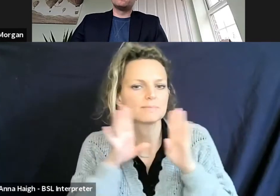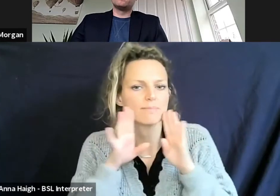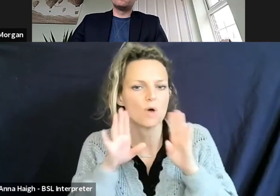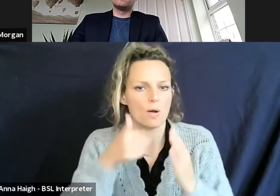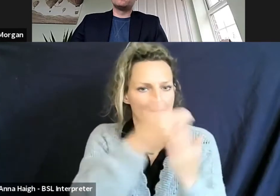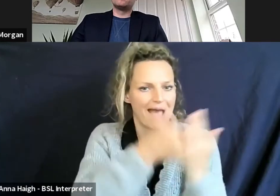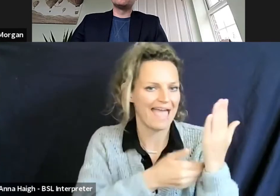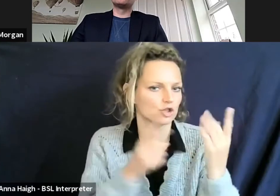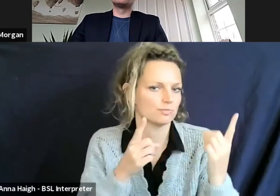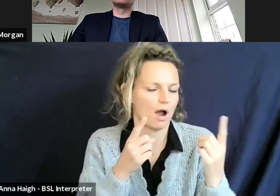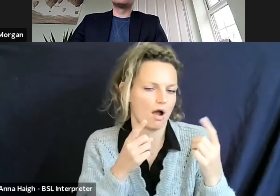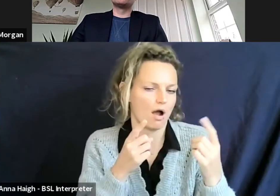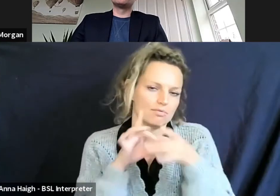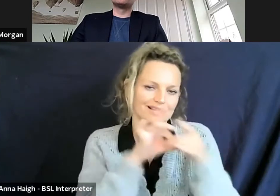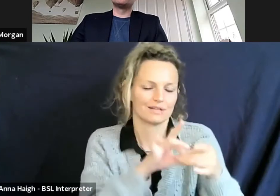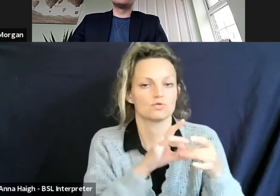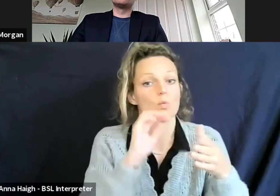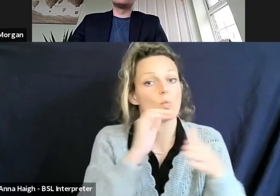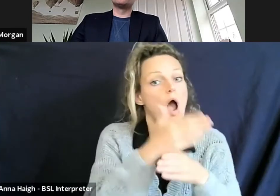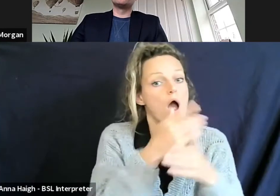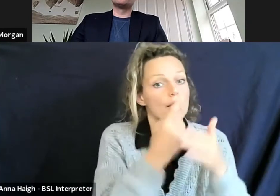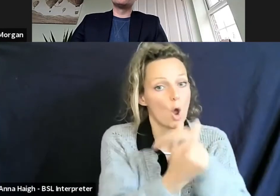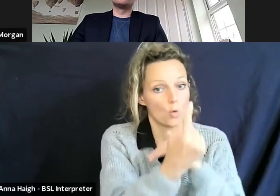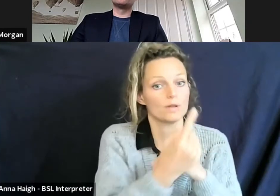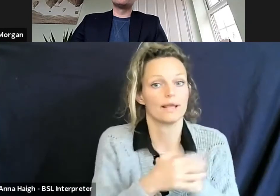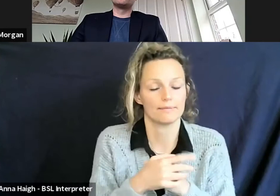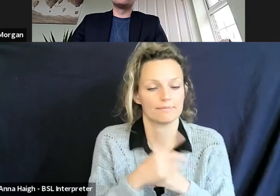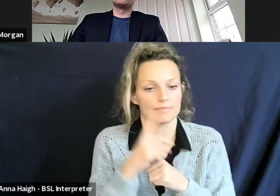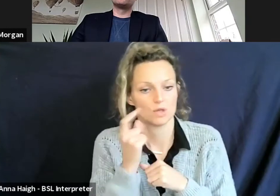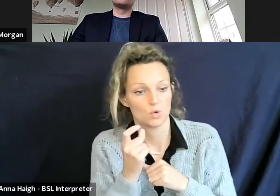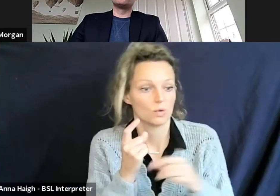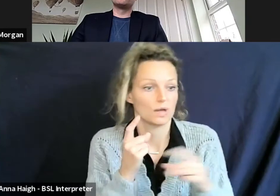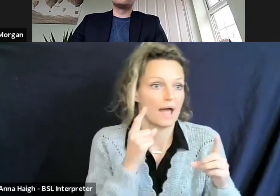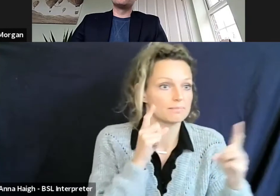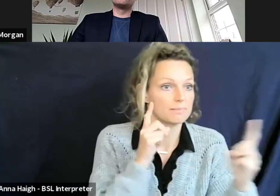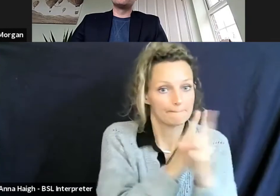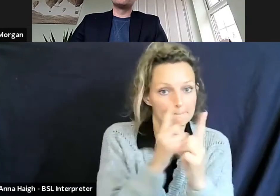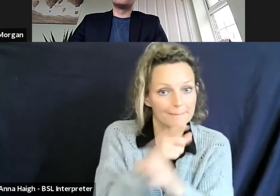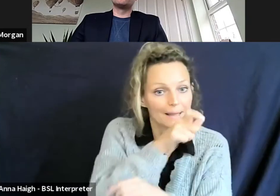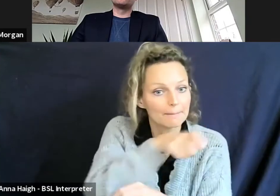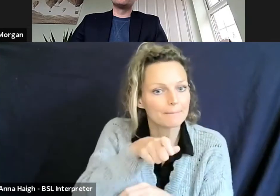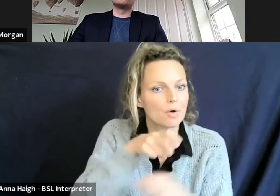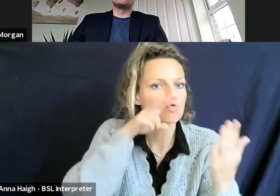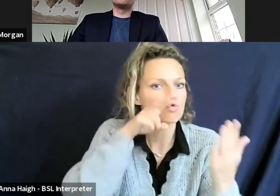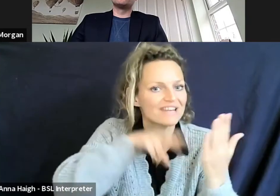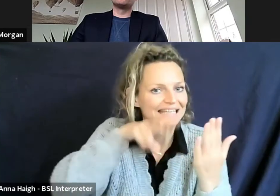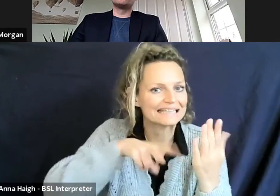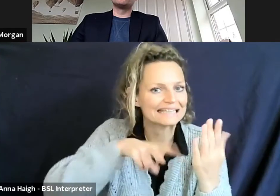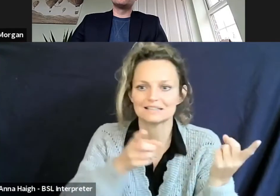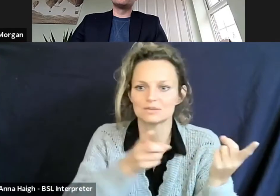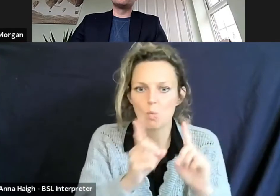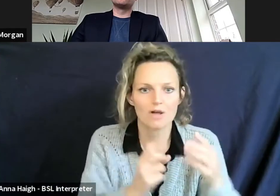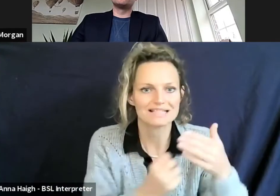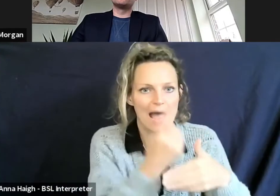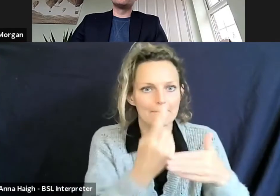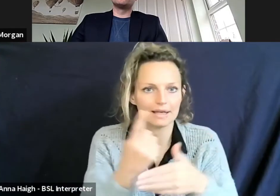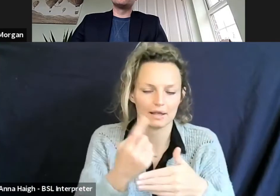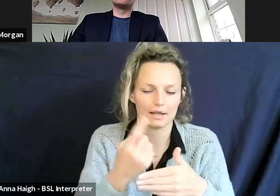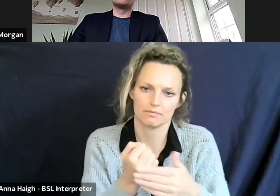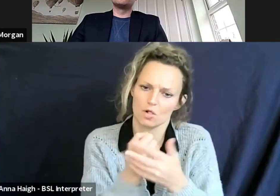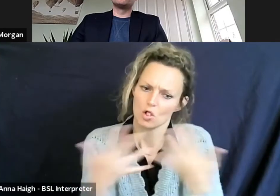If you haven't heard of it, it is like Facebook for work. We have loads of groups on there that you can join. You can share your stories. Or just listen.